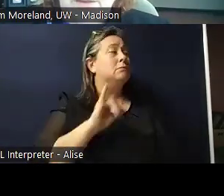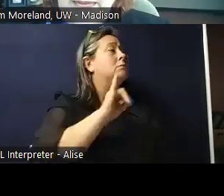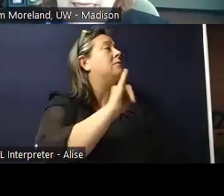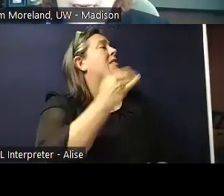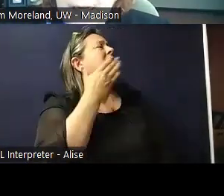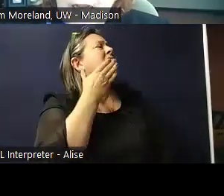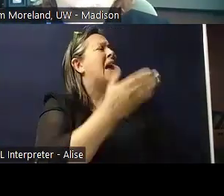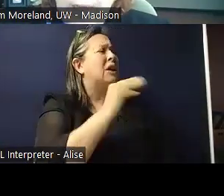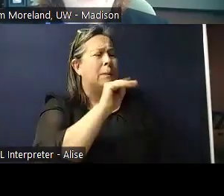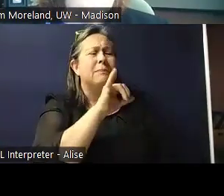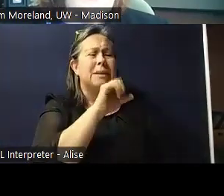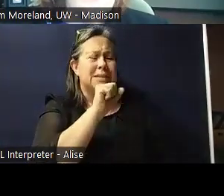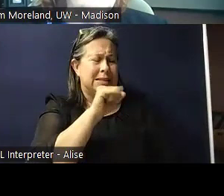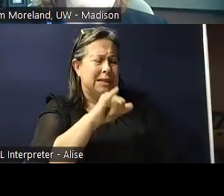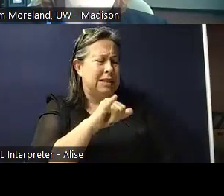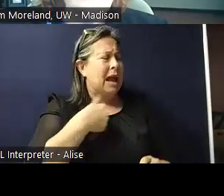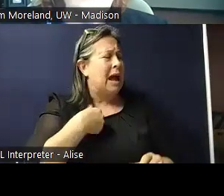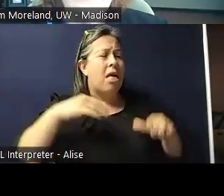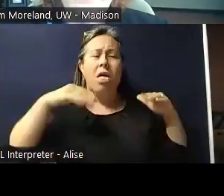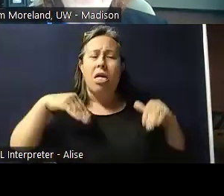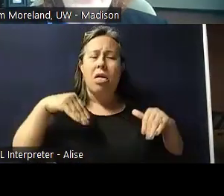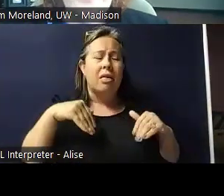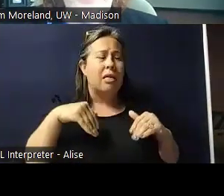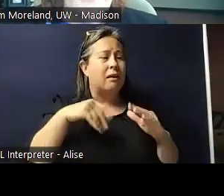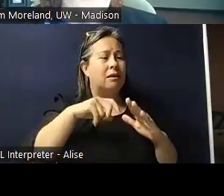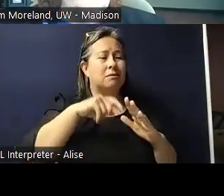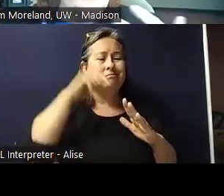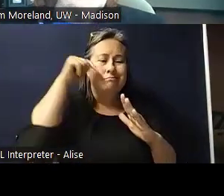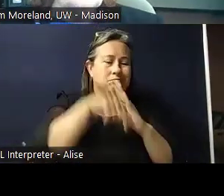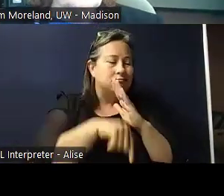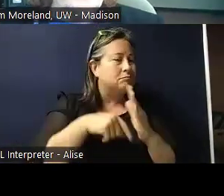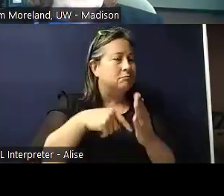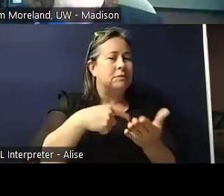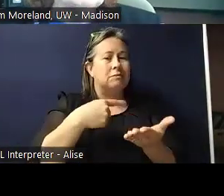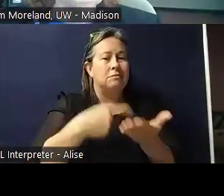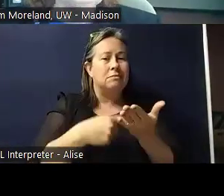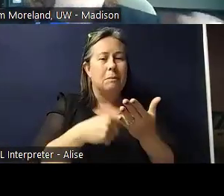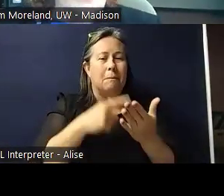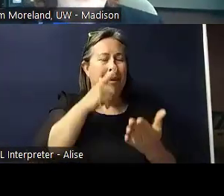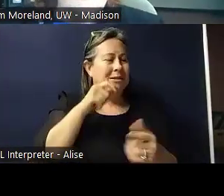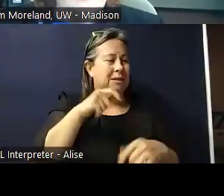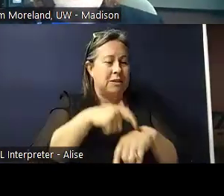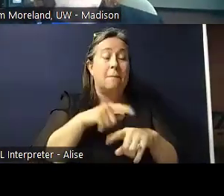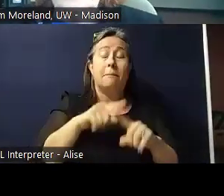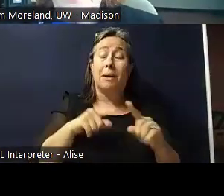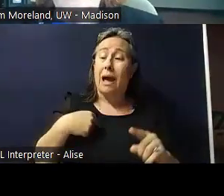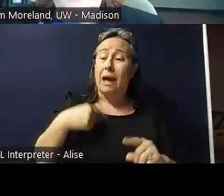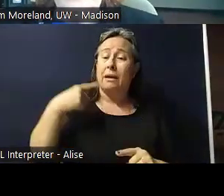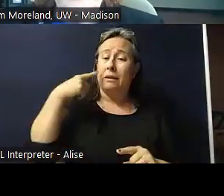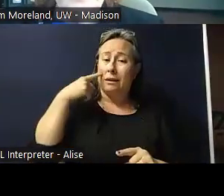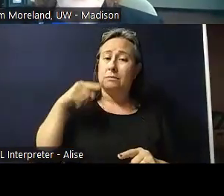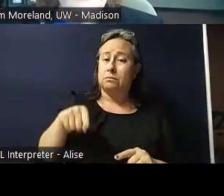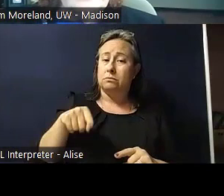I didn't delve into the items on that assessment form but just in the interest of time, but those I think actually appear on there